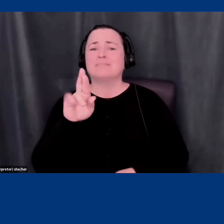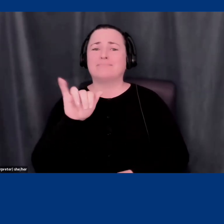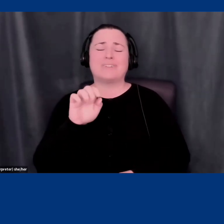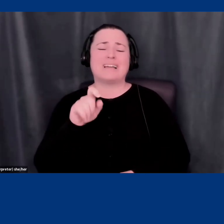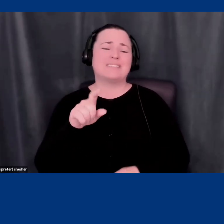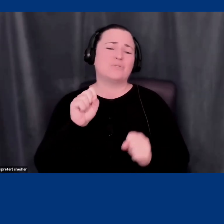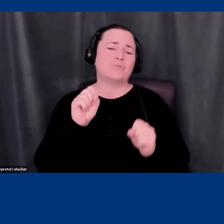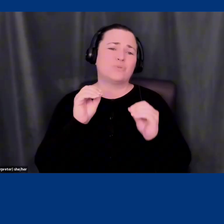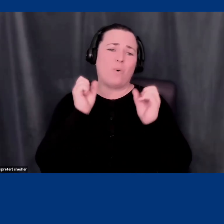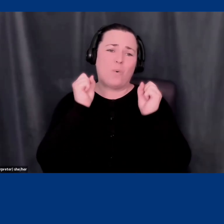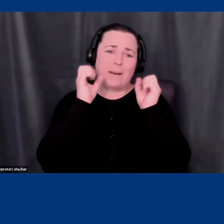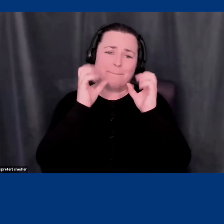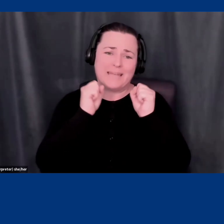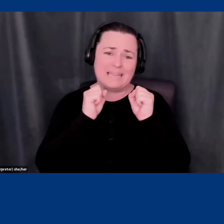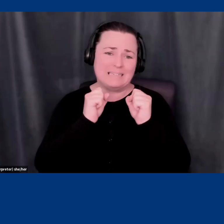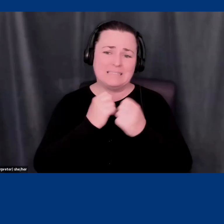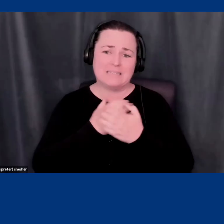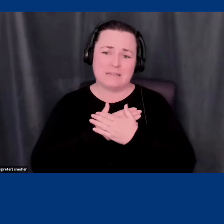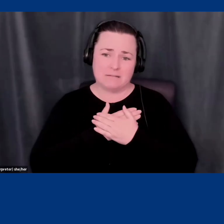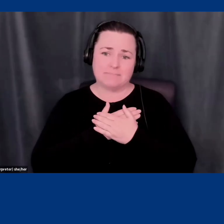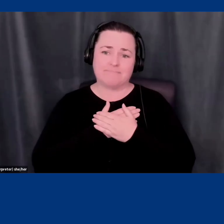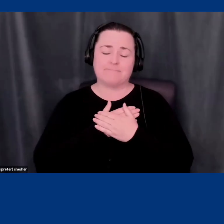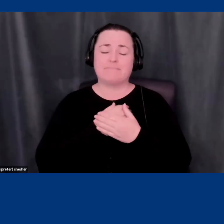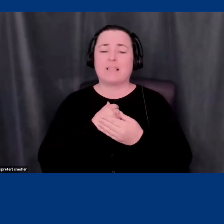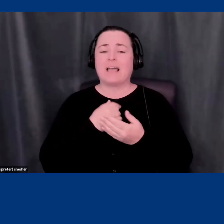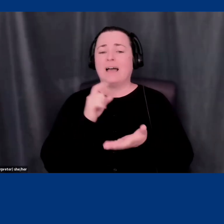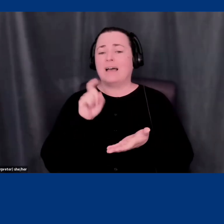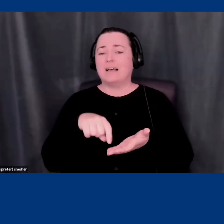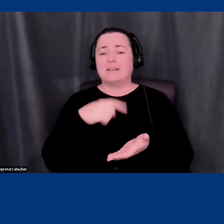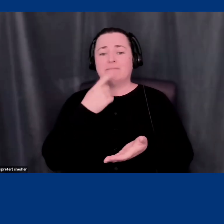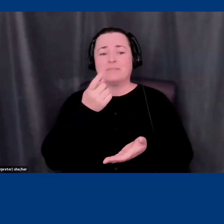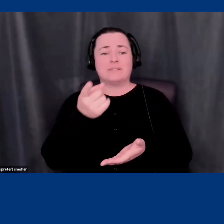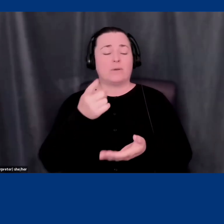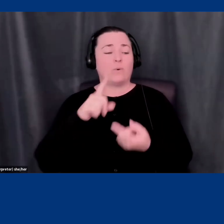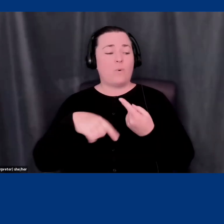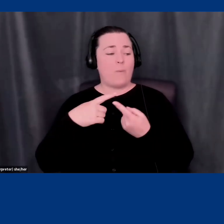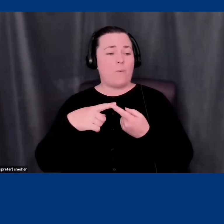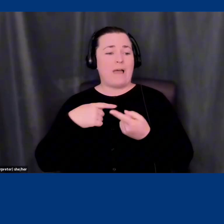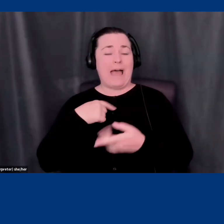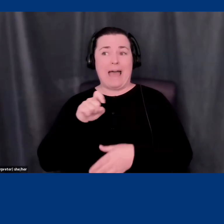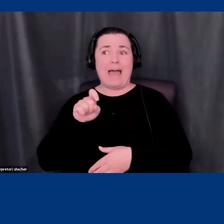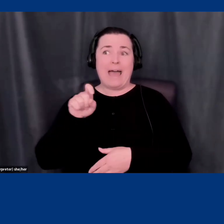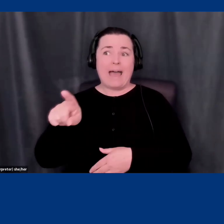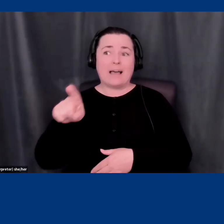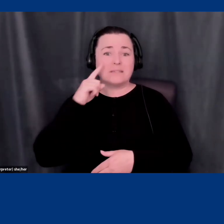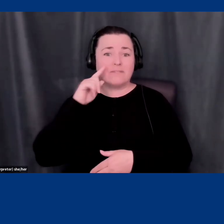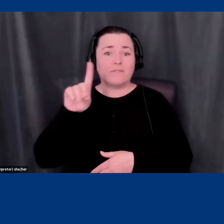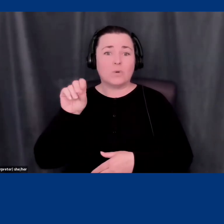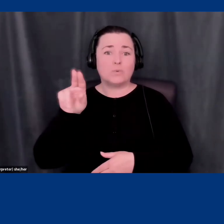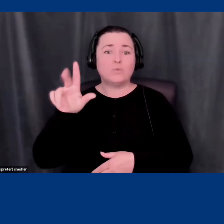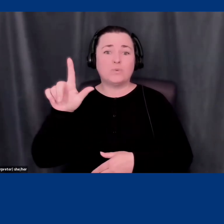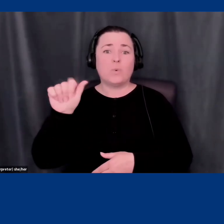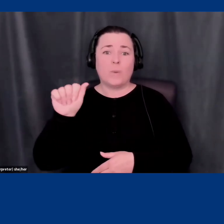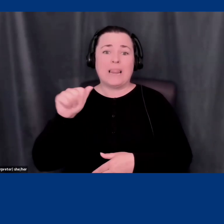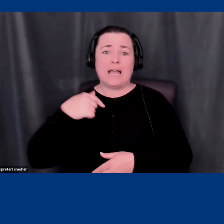want to put in there that she wasn't, when I asked for a doula for someone, and for care, they told me to look